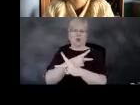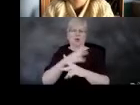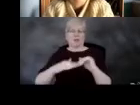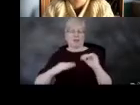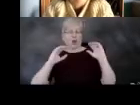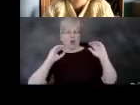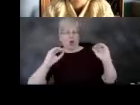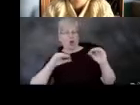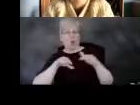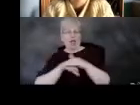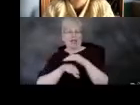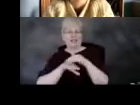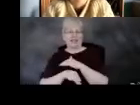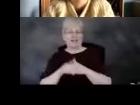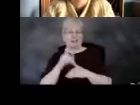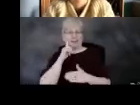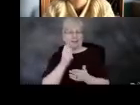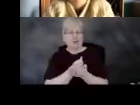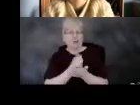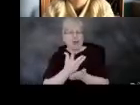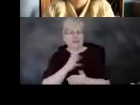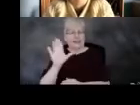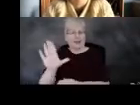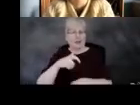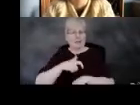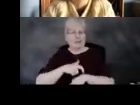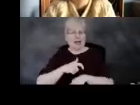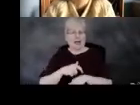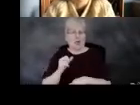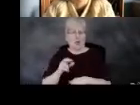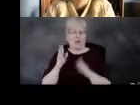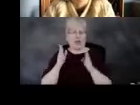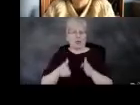because then you kind of wasted someone's time instead of just like go